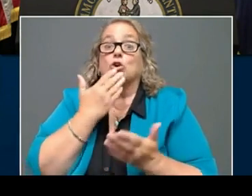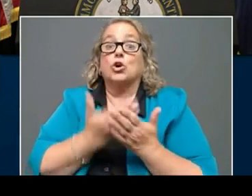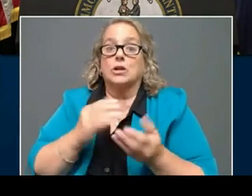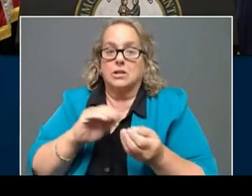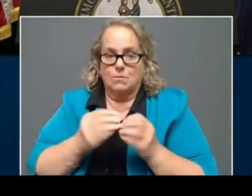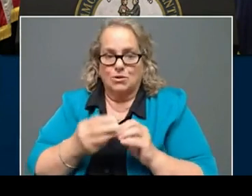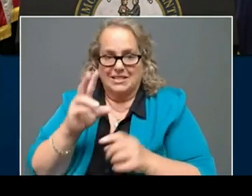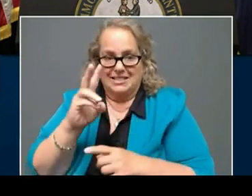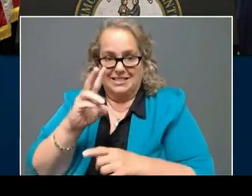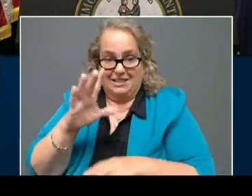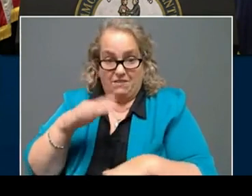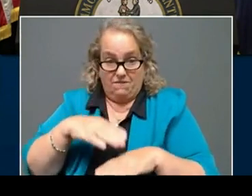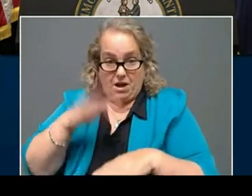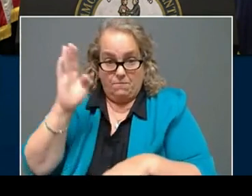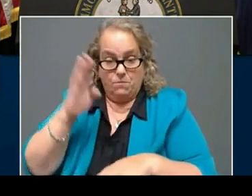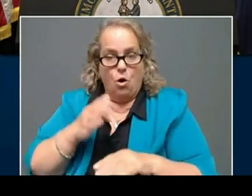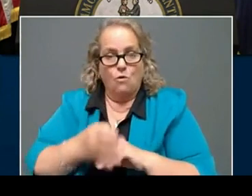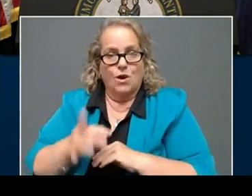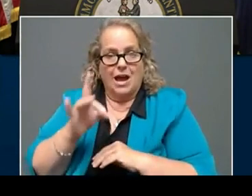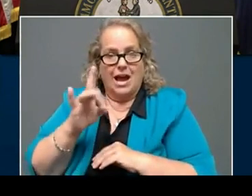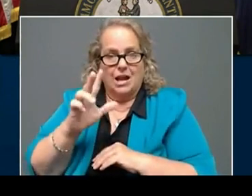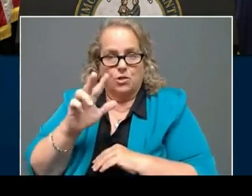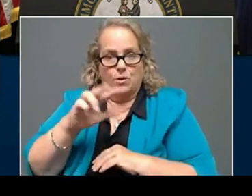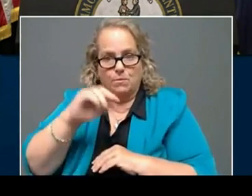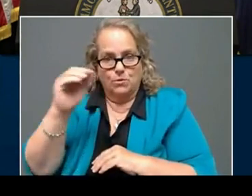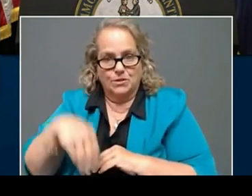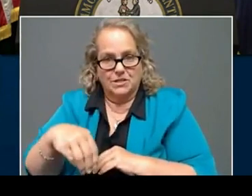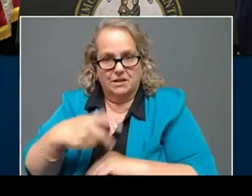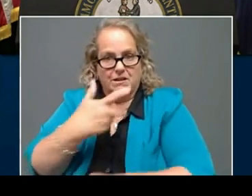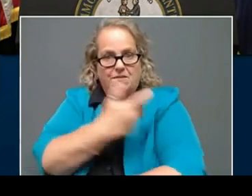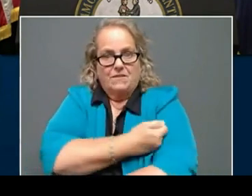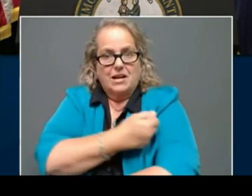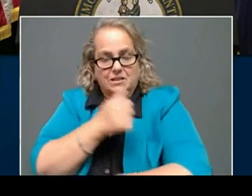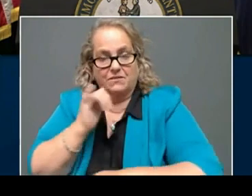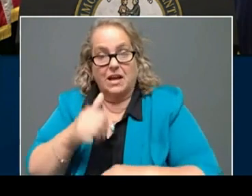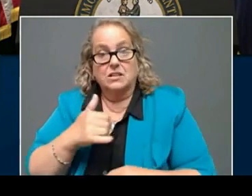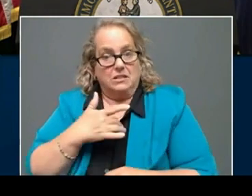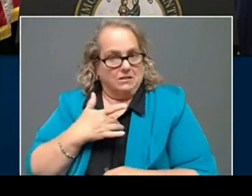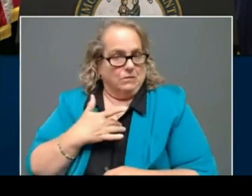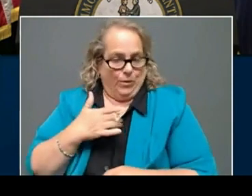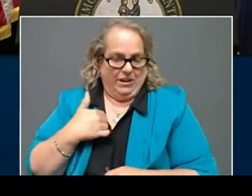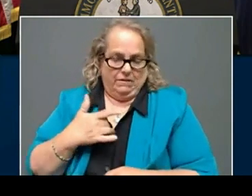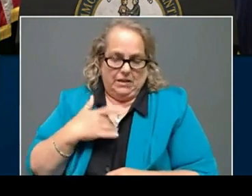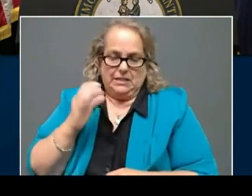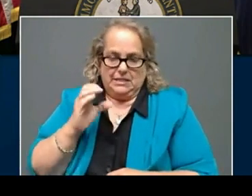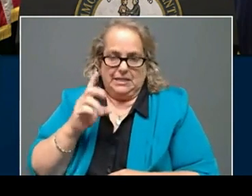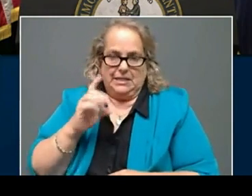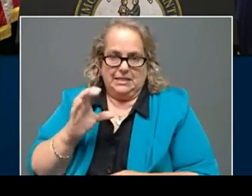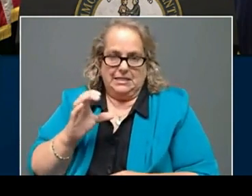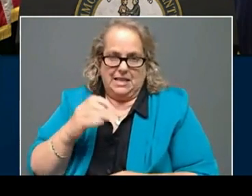were over 83% vaccinated. Uh we believe that the CDC has that number around 86.